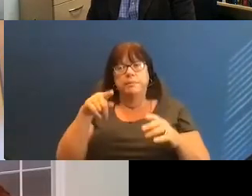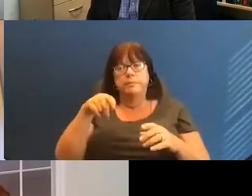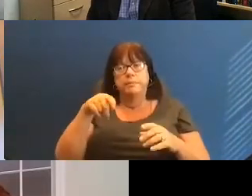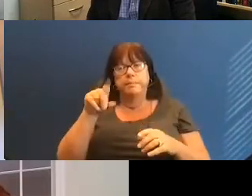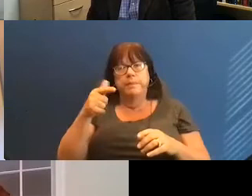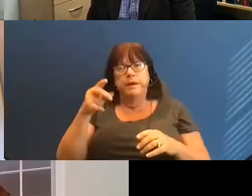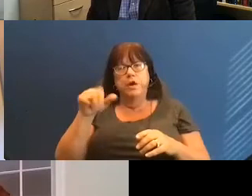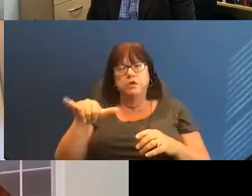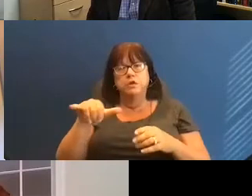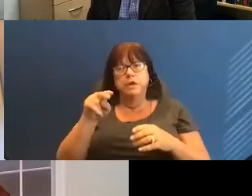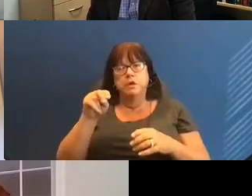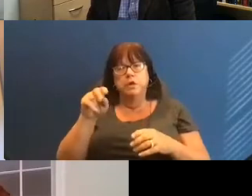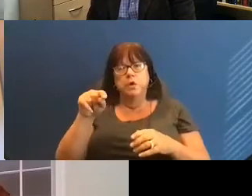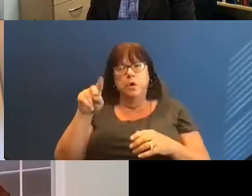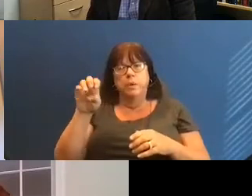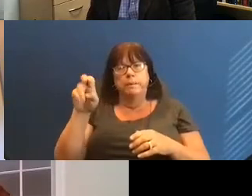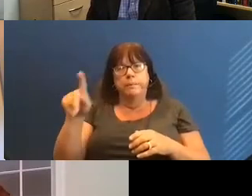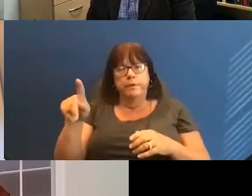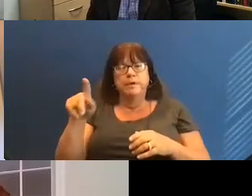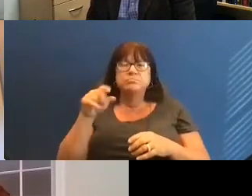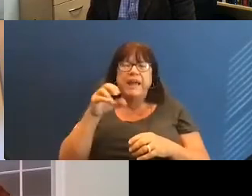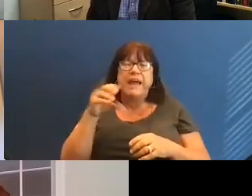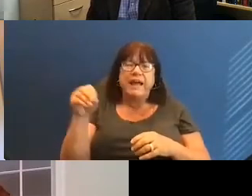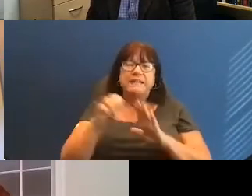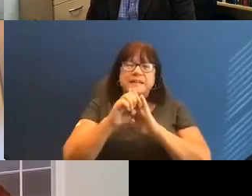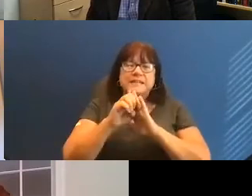examples of non-disposable or open assignments and I've provided the link on this slide here.